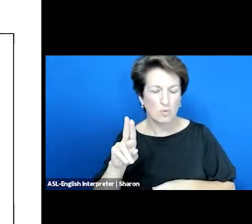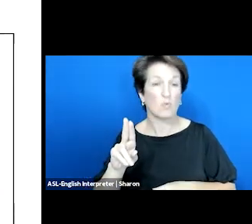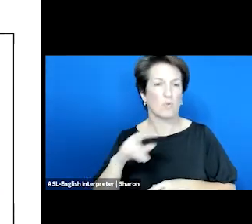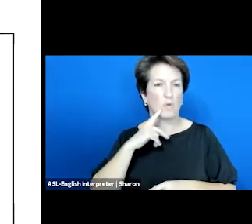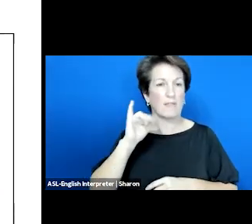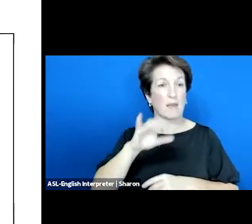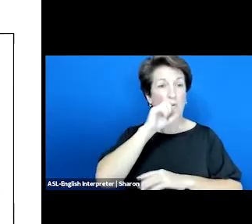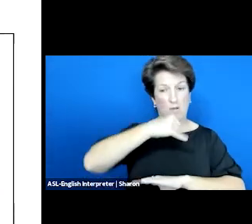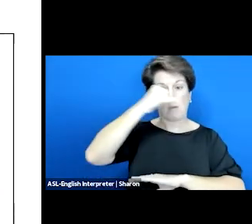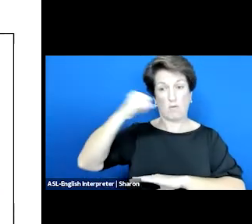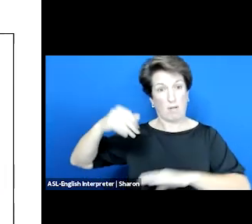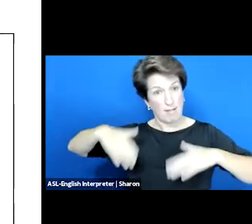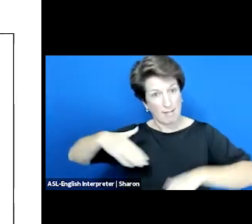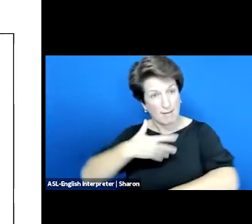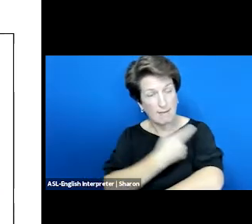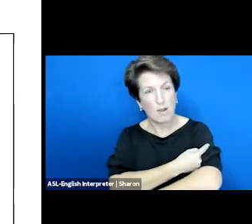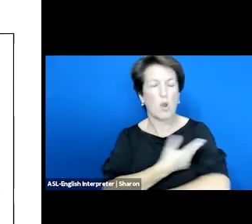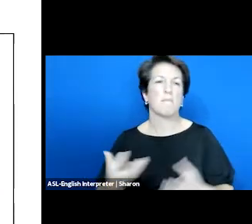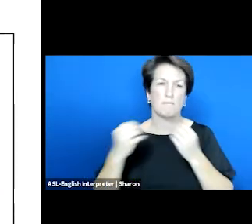, the orange line shows unvaccinated individuals, and a blue line that shows -orange